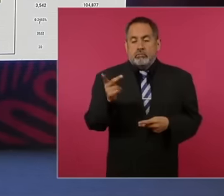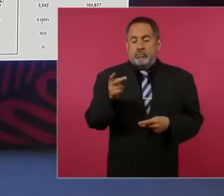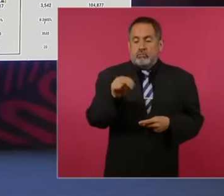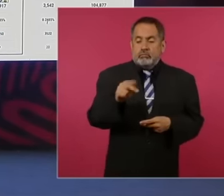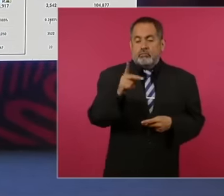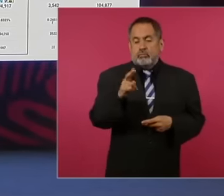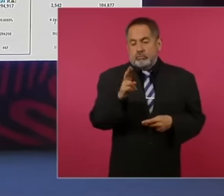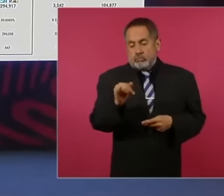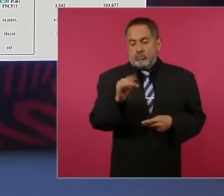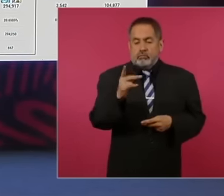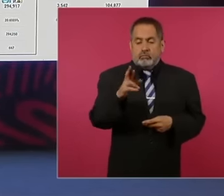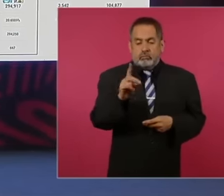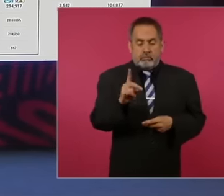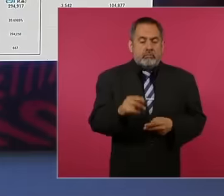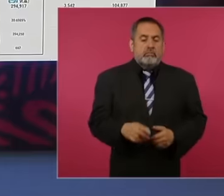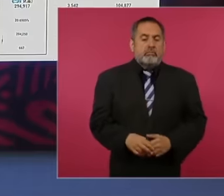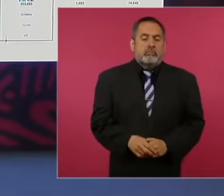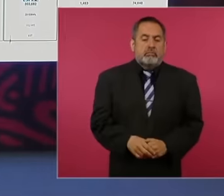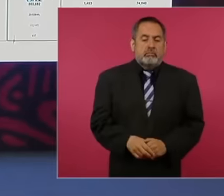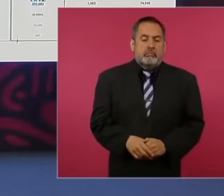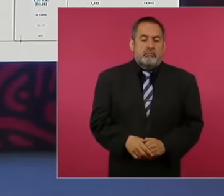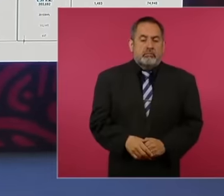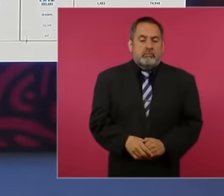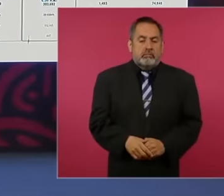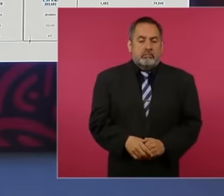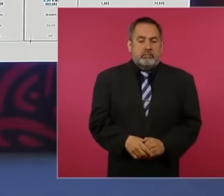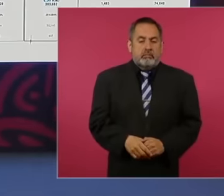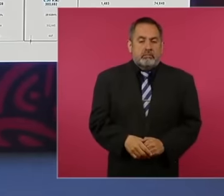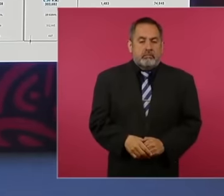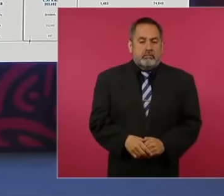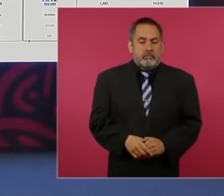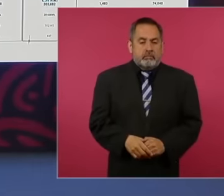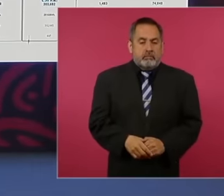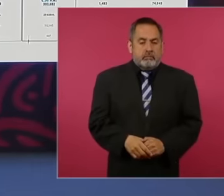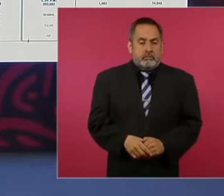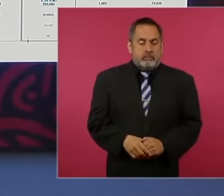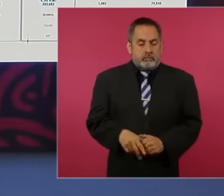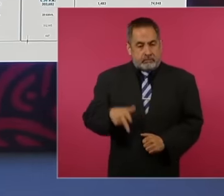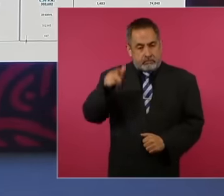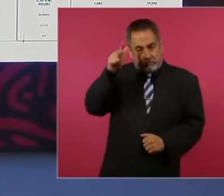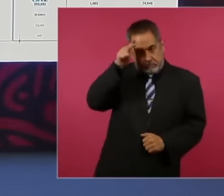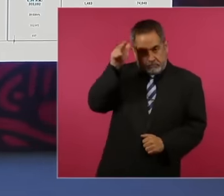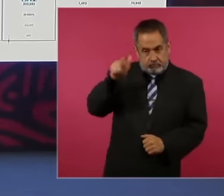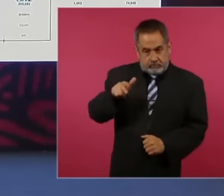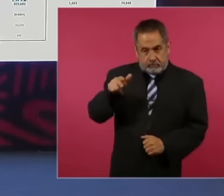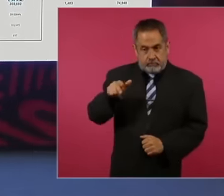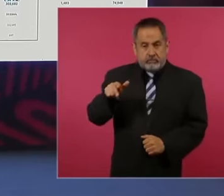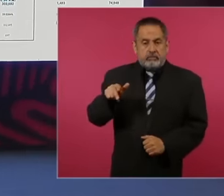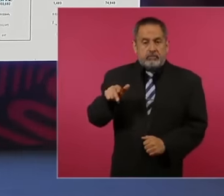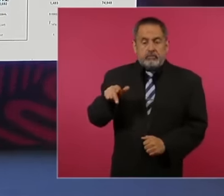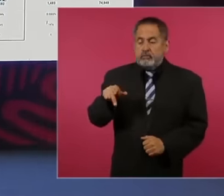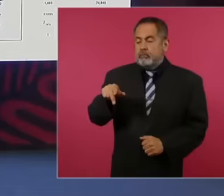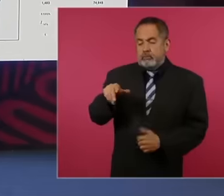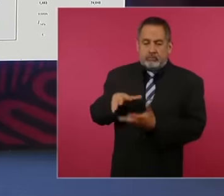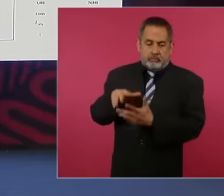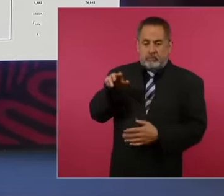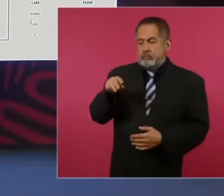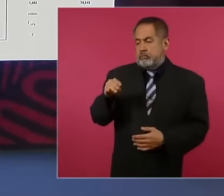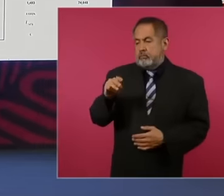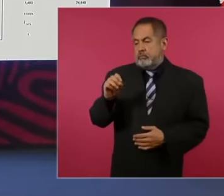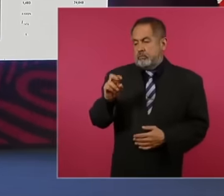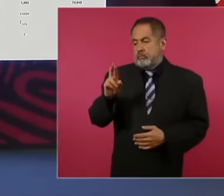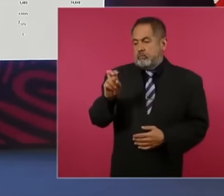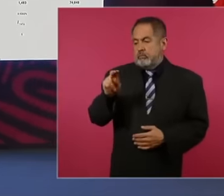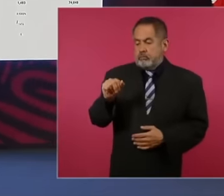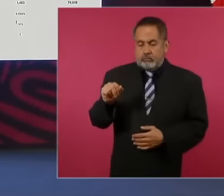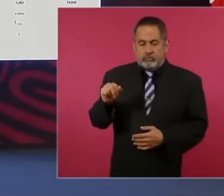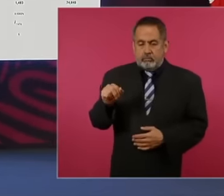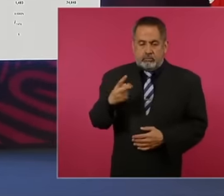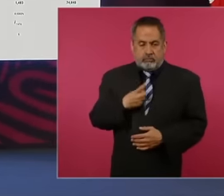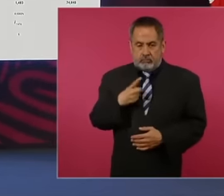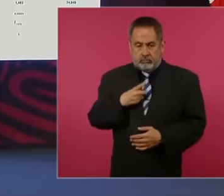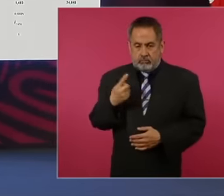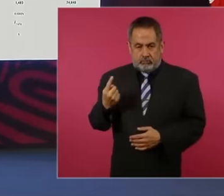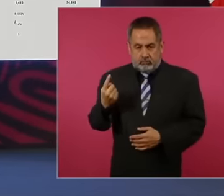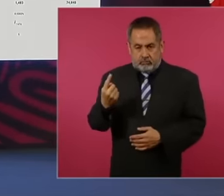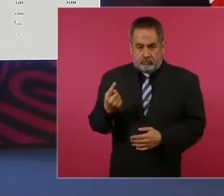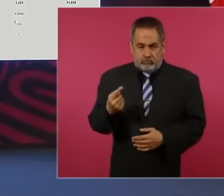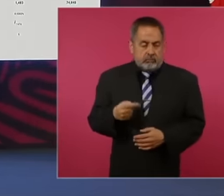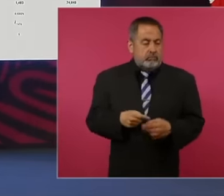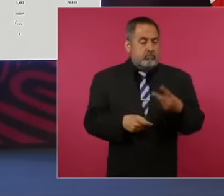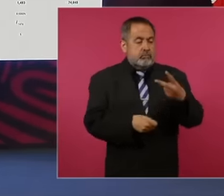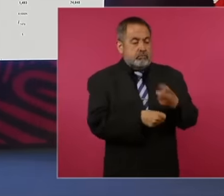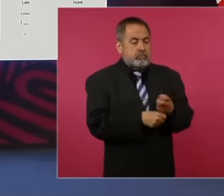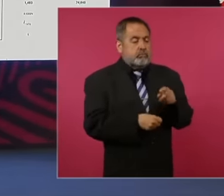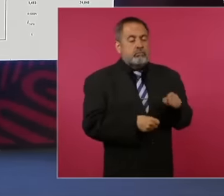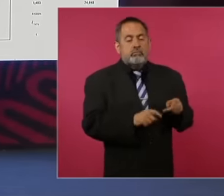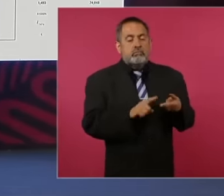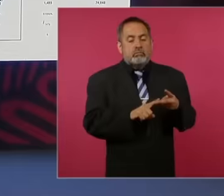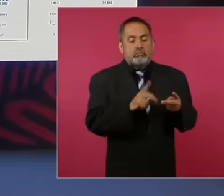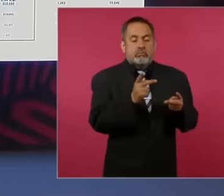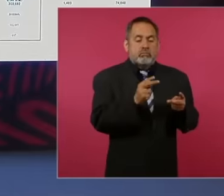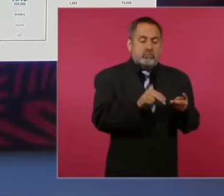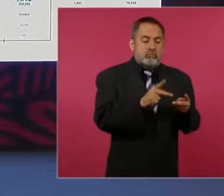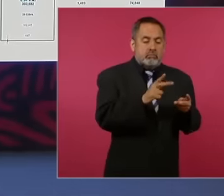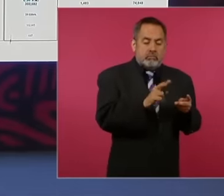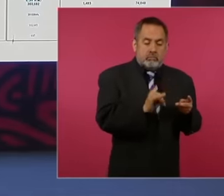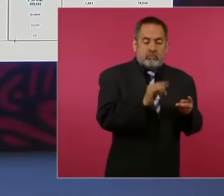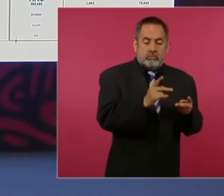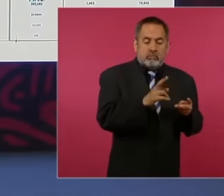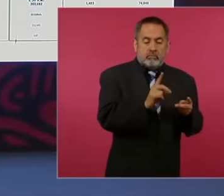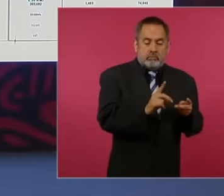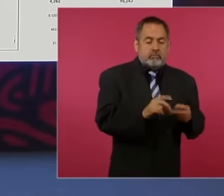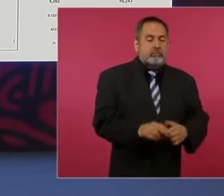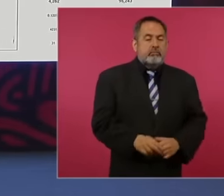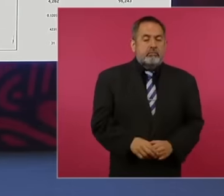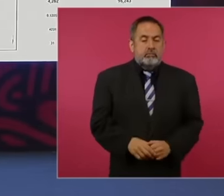PRD in the case of Hidalgo majority for morena without coalition and first minority pan pri PRD forward